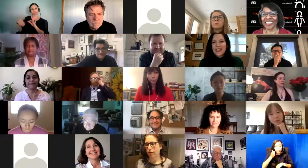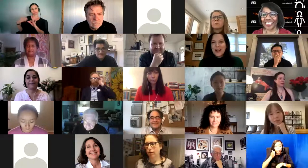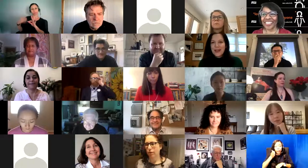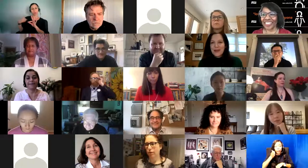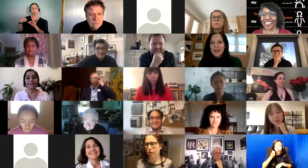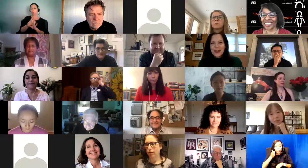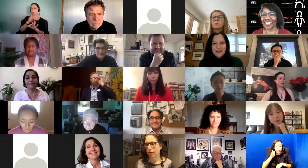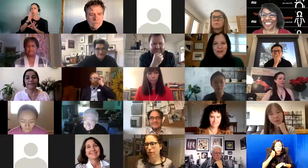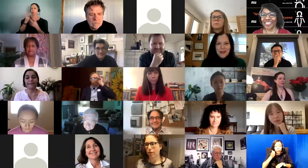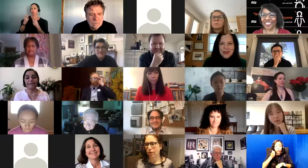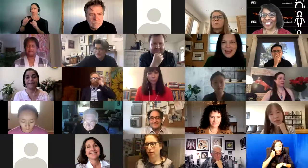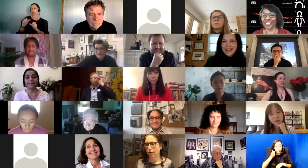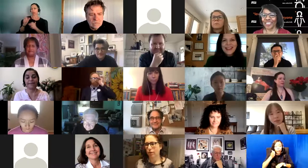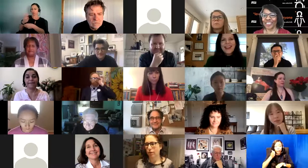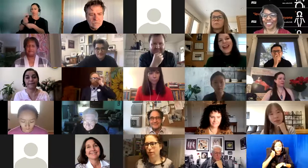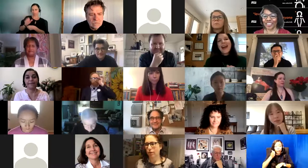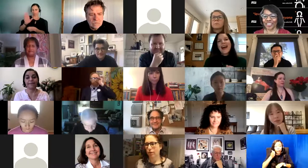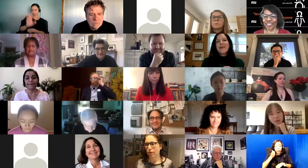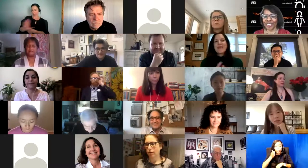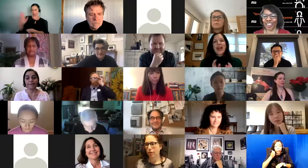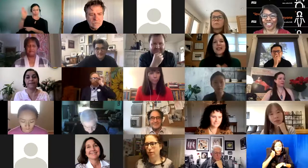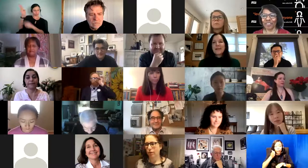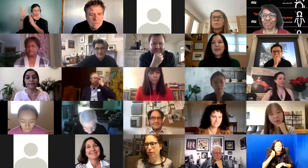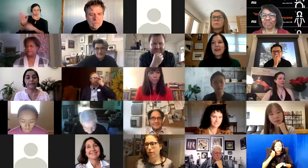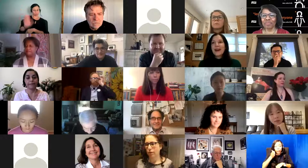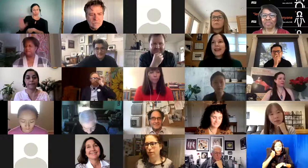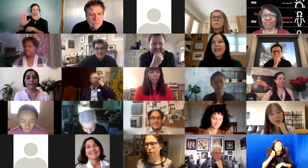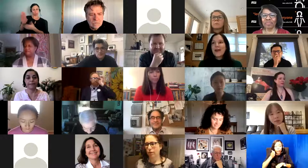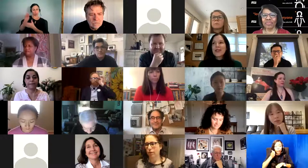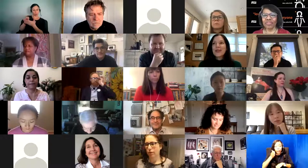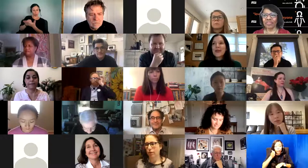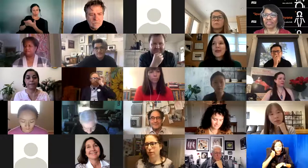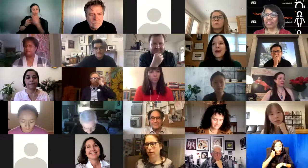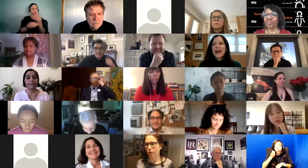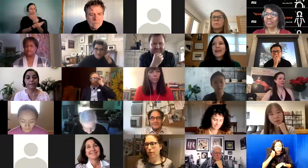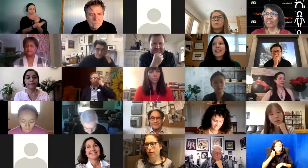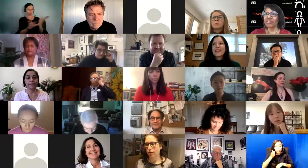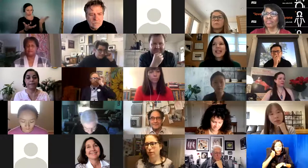and share them with you post-panel. I'm gonna move on now to the intersection